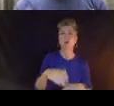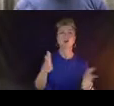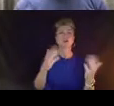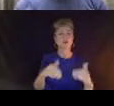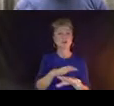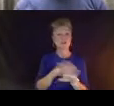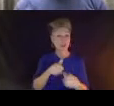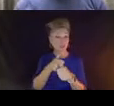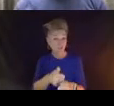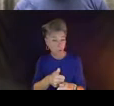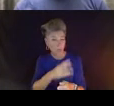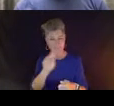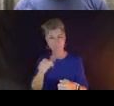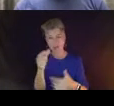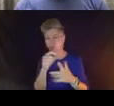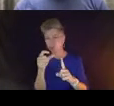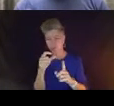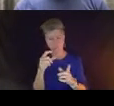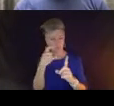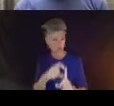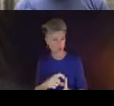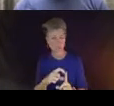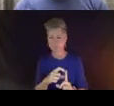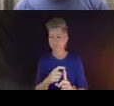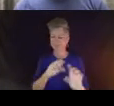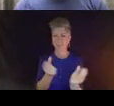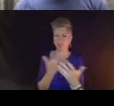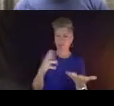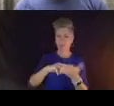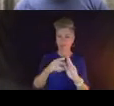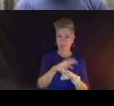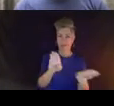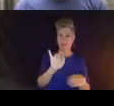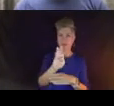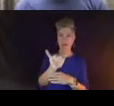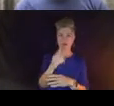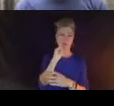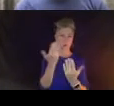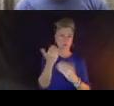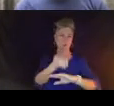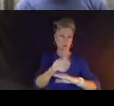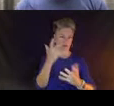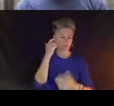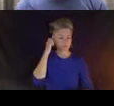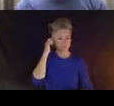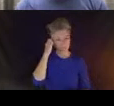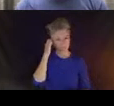But really what I want everyone to think about is what helps to affirm and align your gender identity